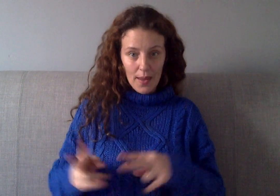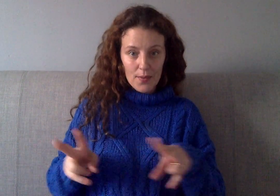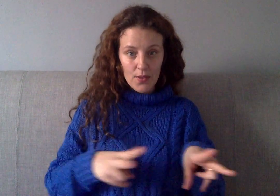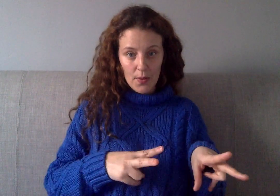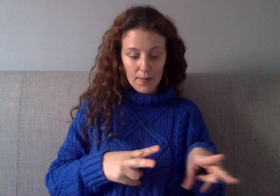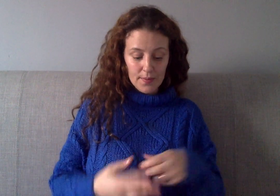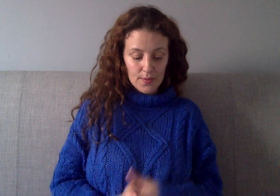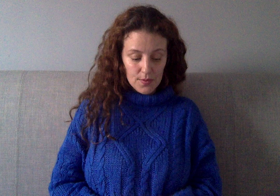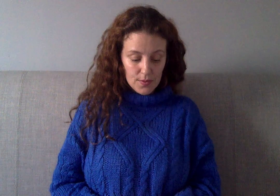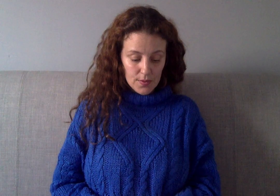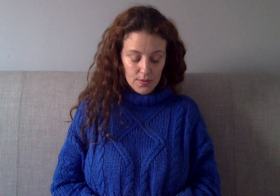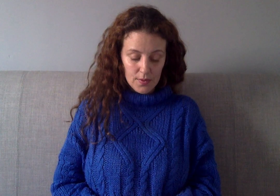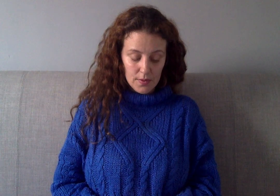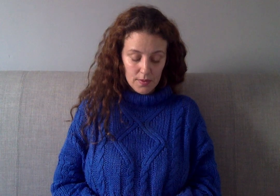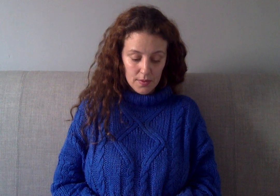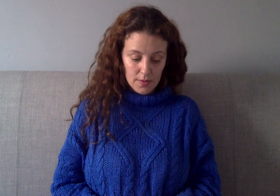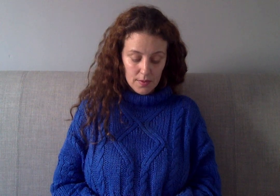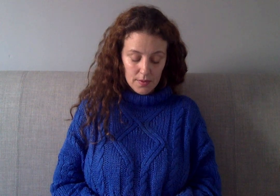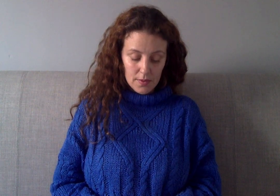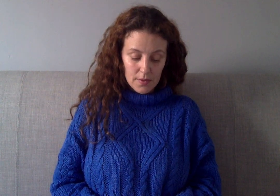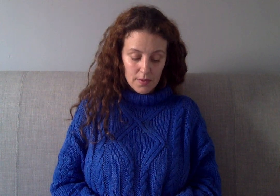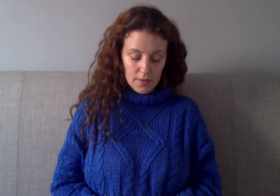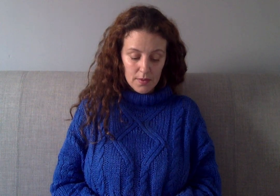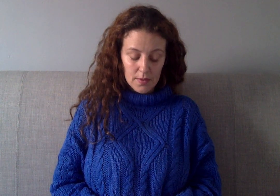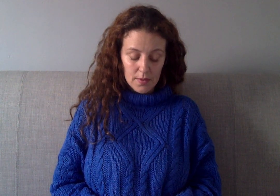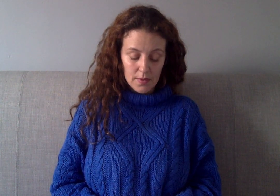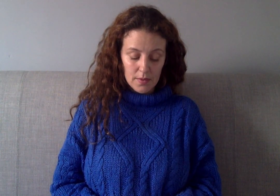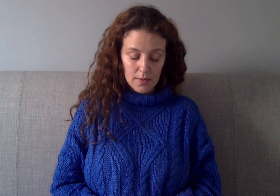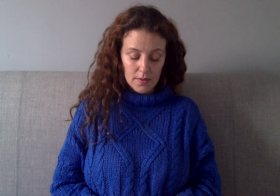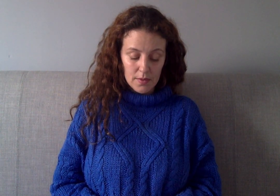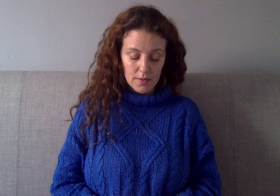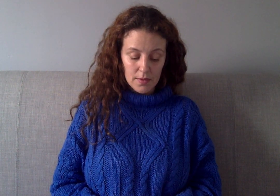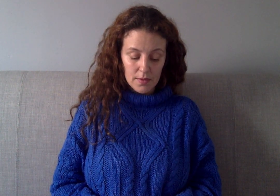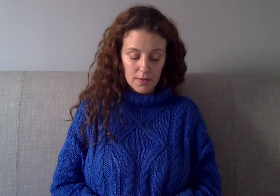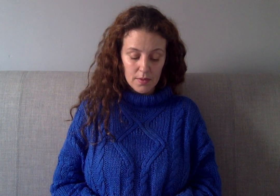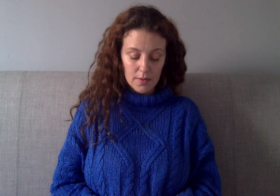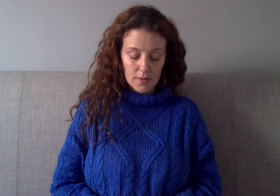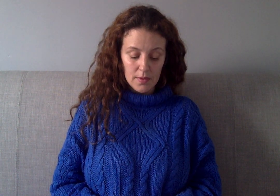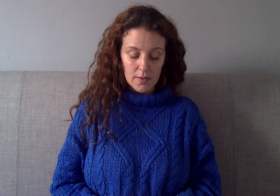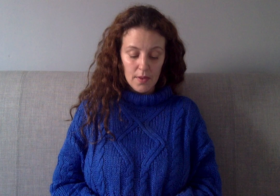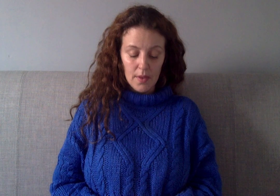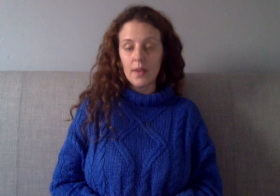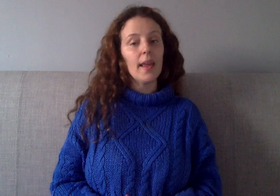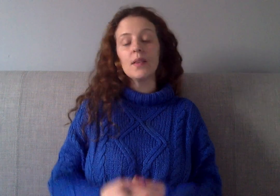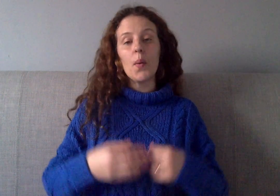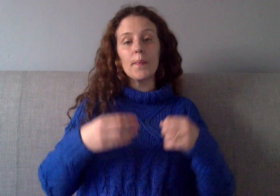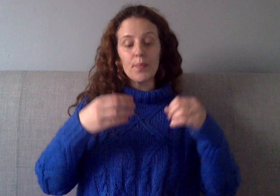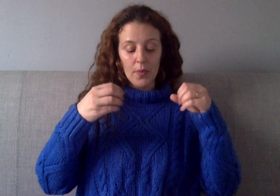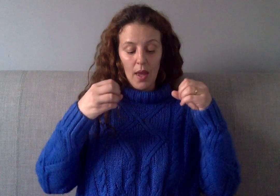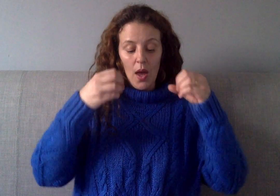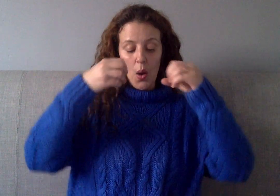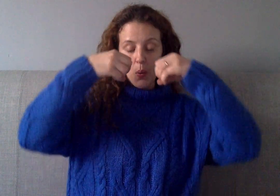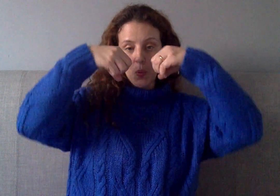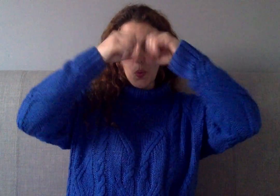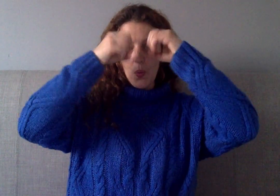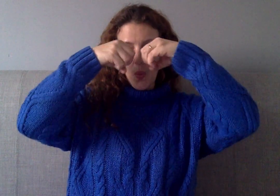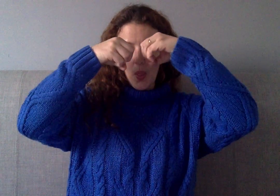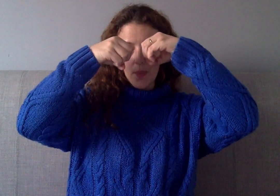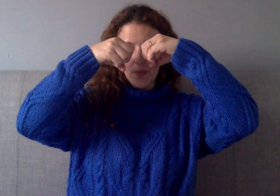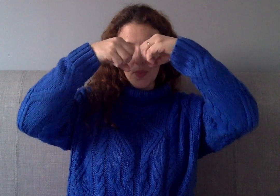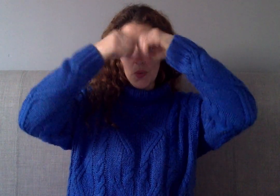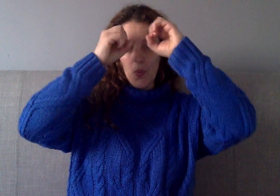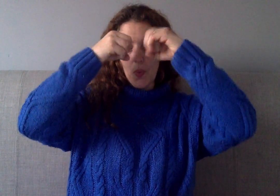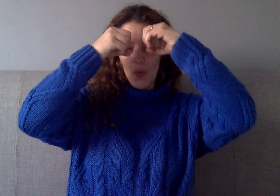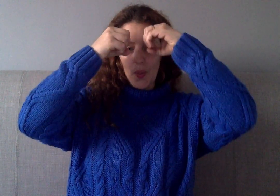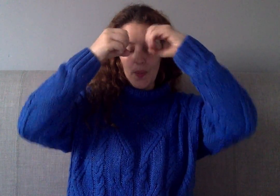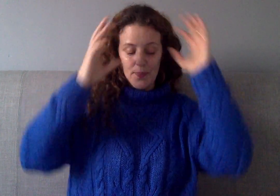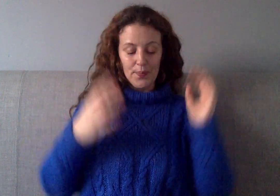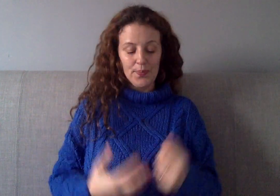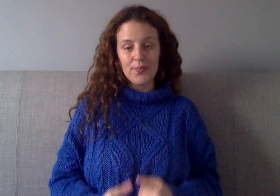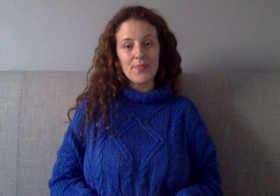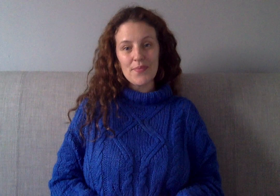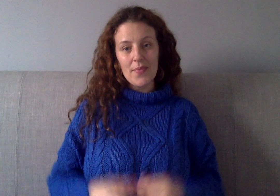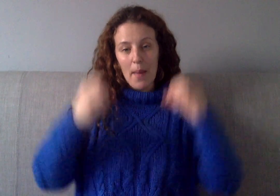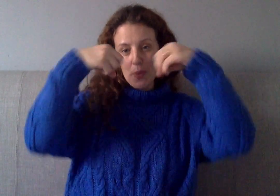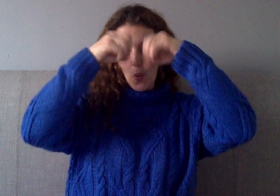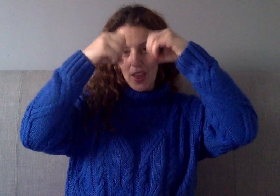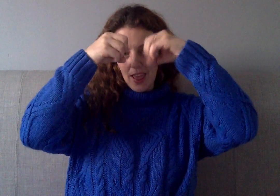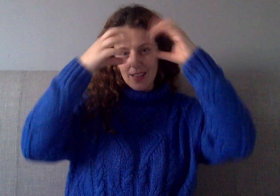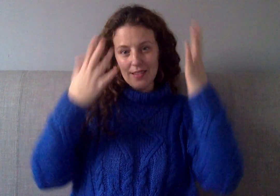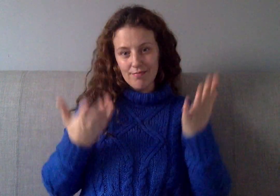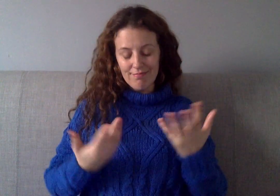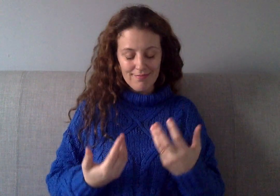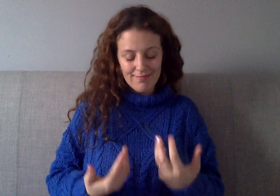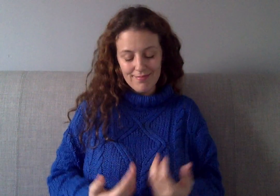GOOGLE